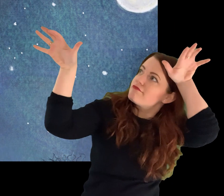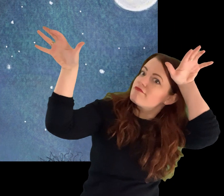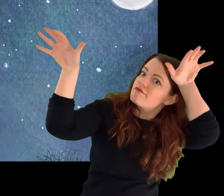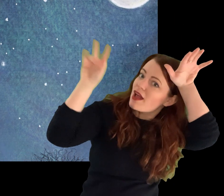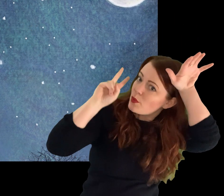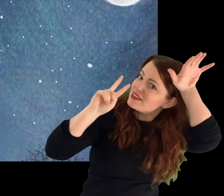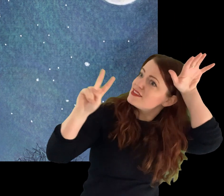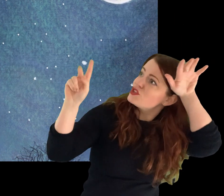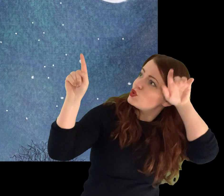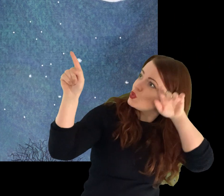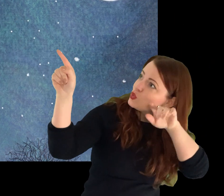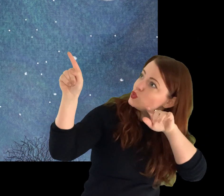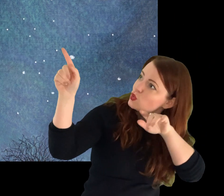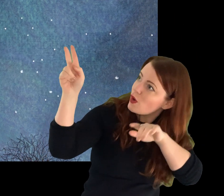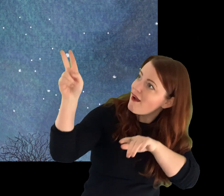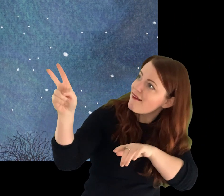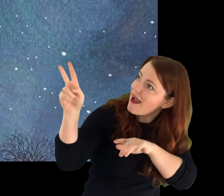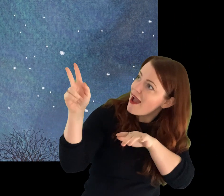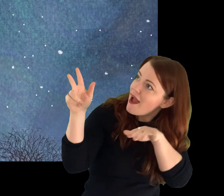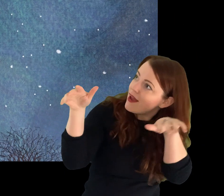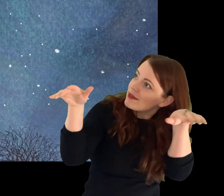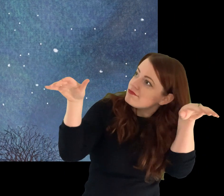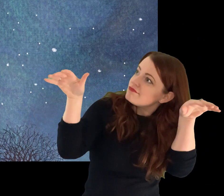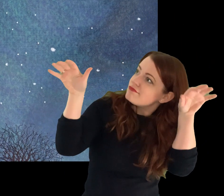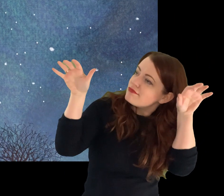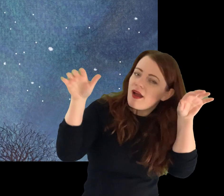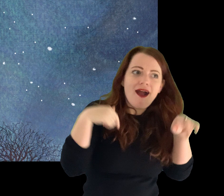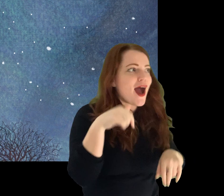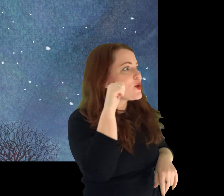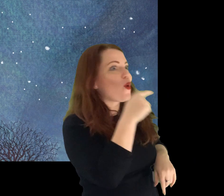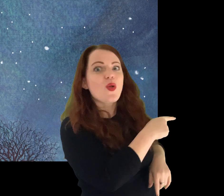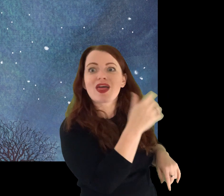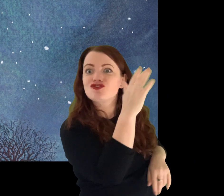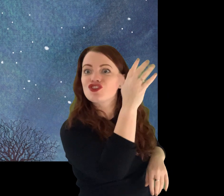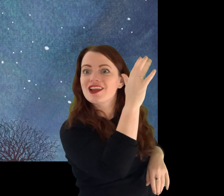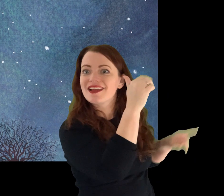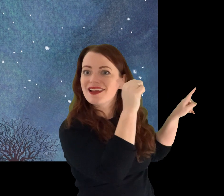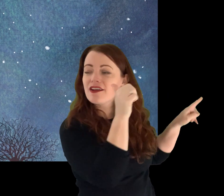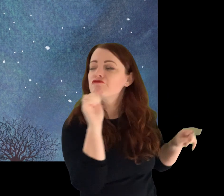“I will see yoooo again soooooon” Girl: “I know that tree I know that tree”